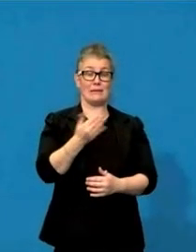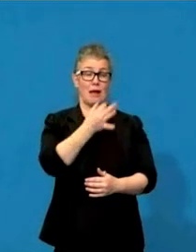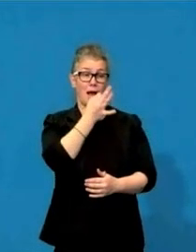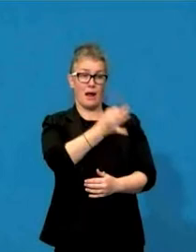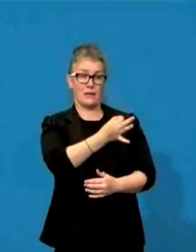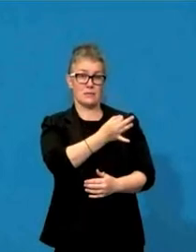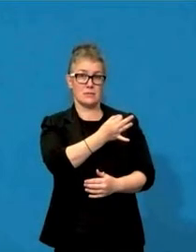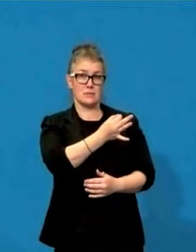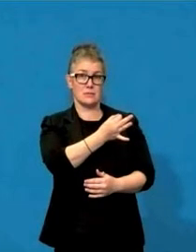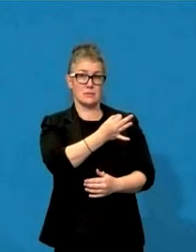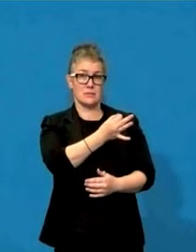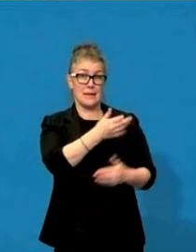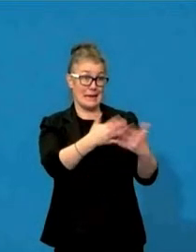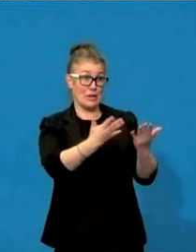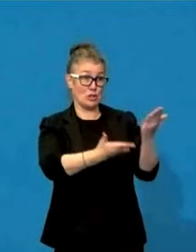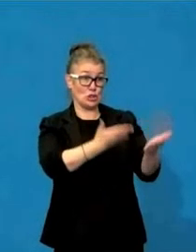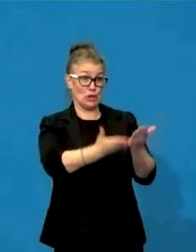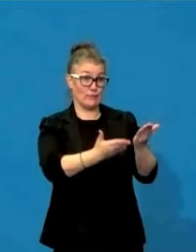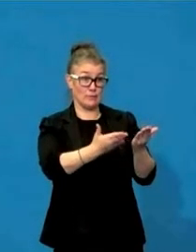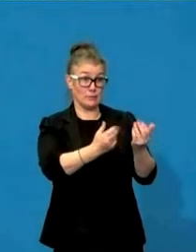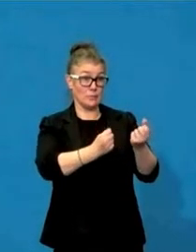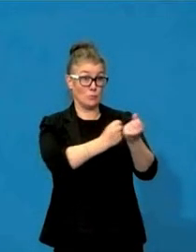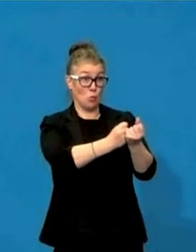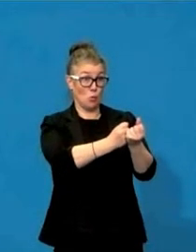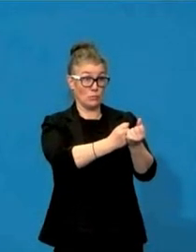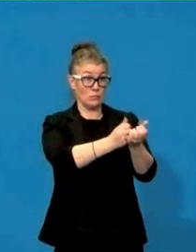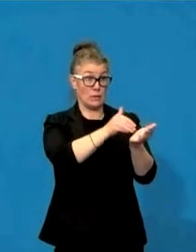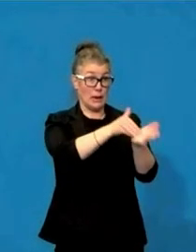"Is there any services supporting you with your son?" And he said, "No, I've been doing